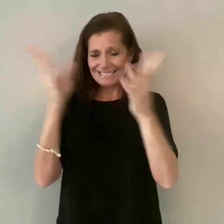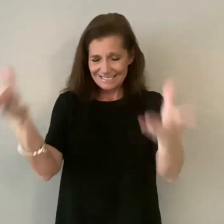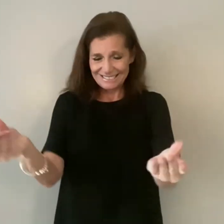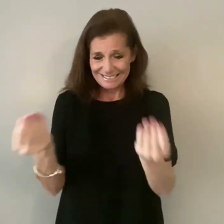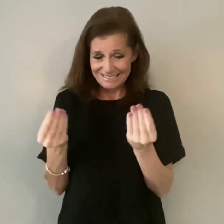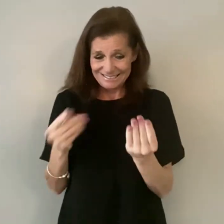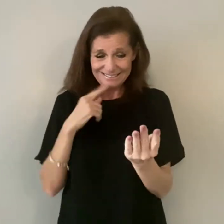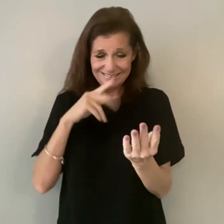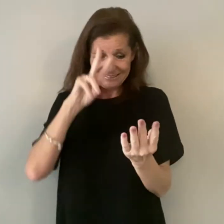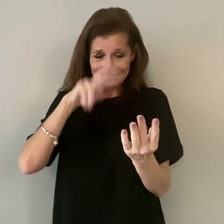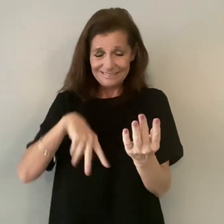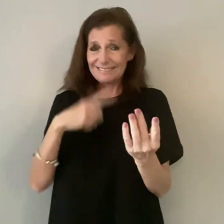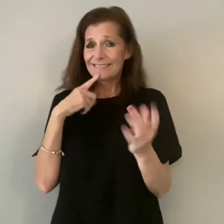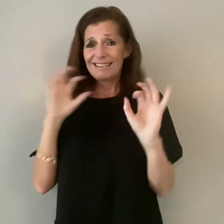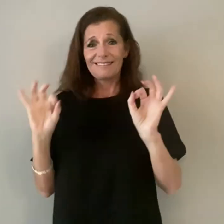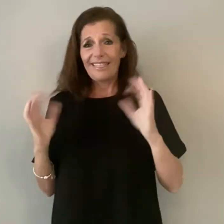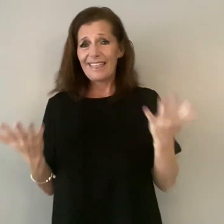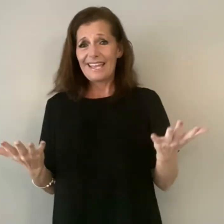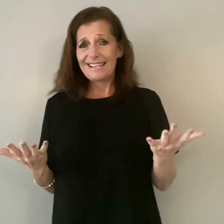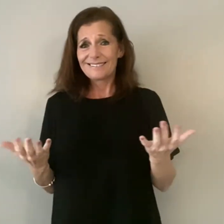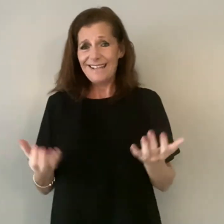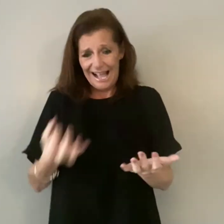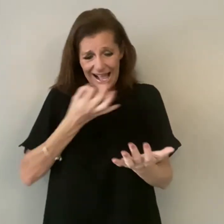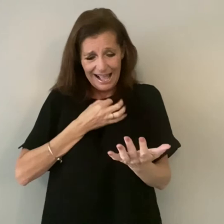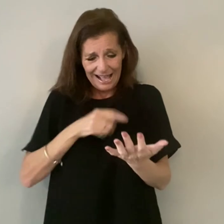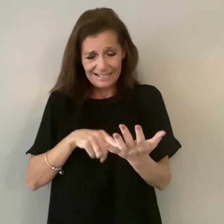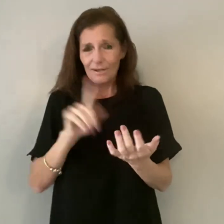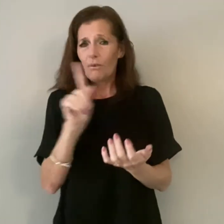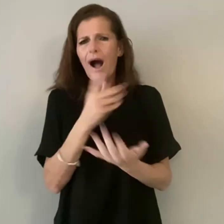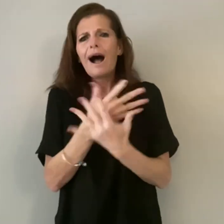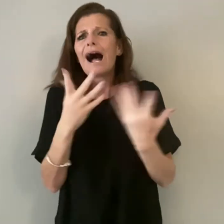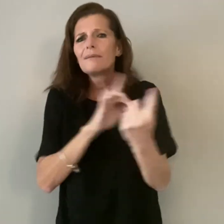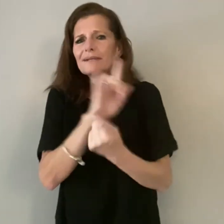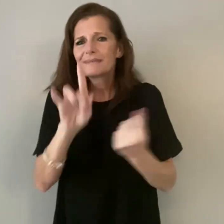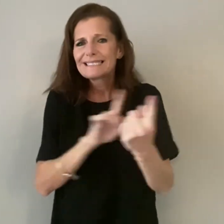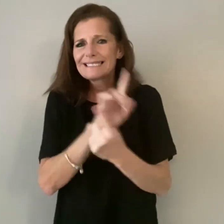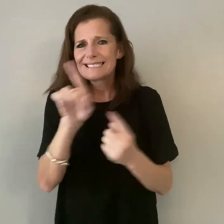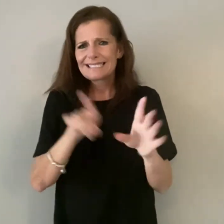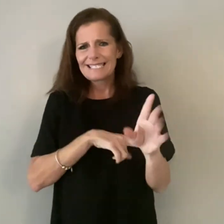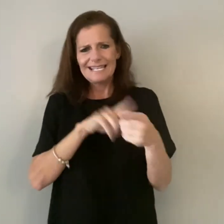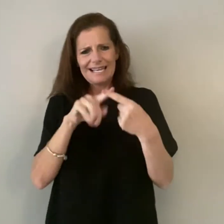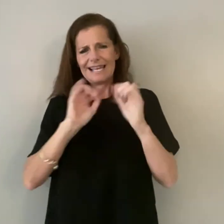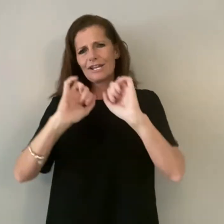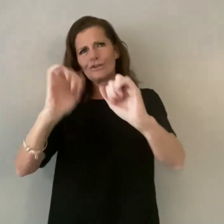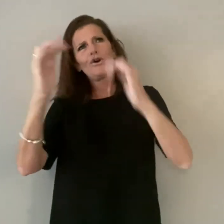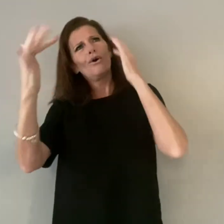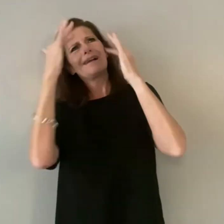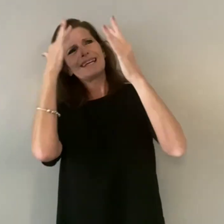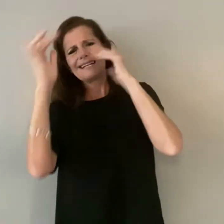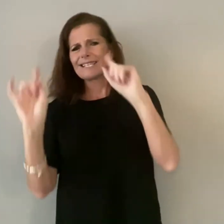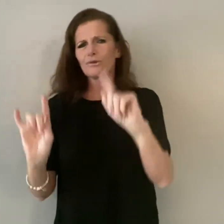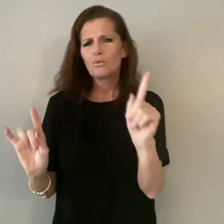that don't really say anything at all. What is it you're asking of trustees? How many meetings are there? What's your ethos as an organization?